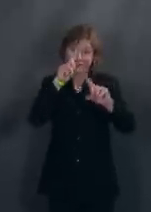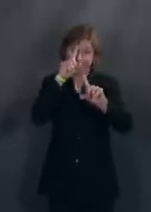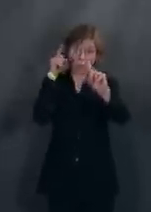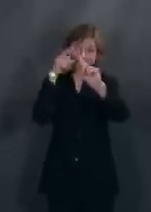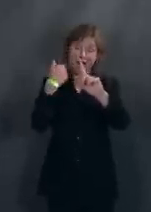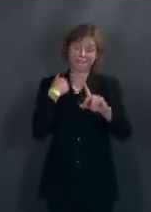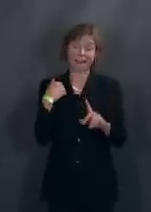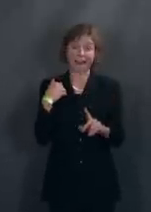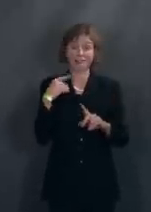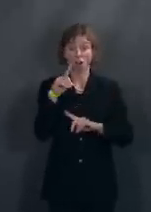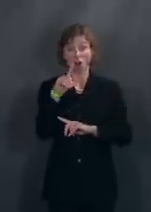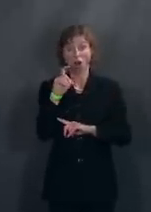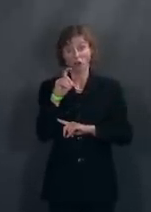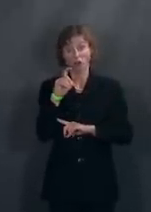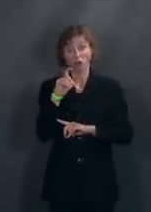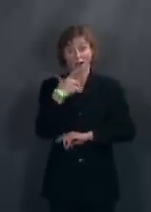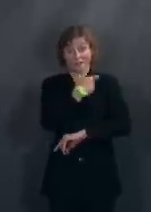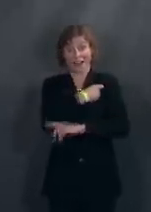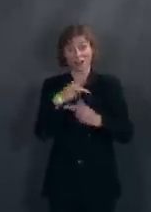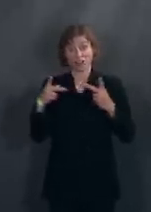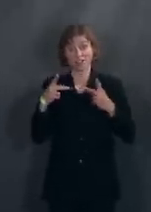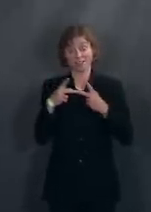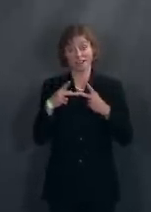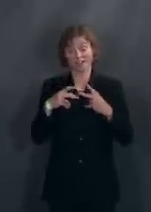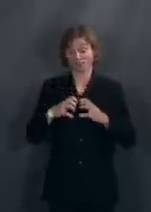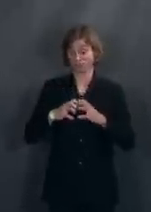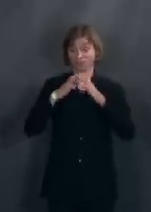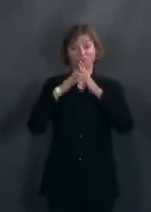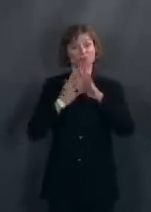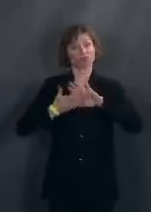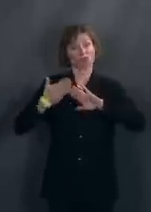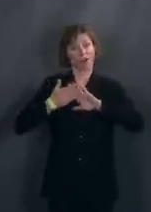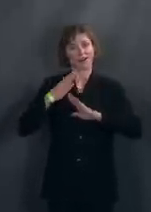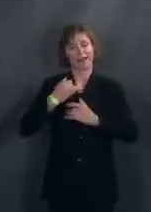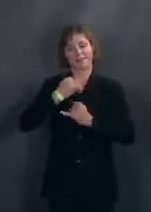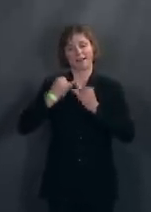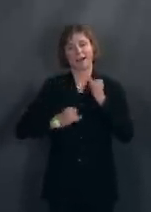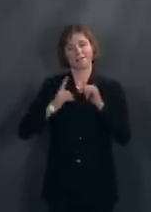and running by the end of his first month in office. At the same time, we're also using --